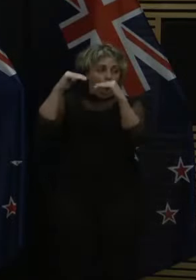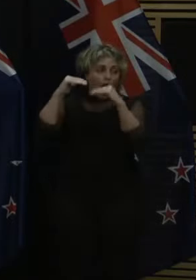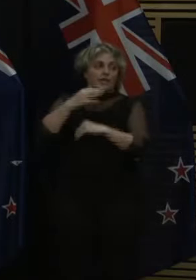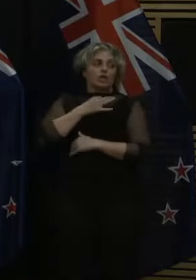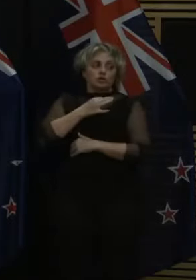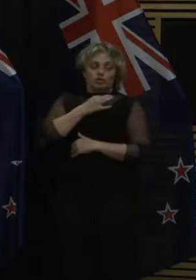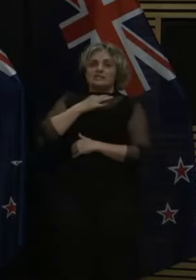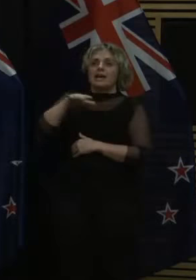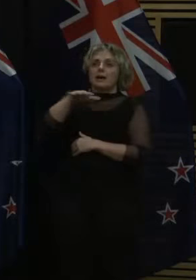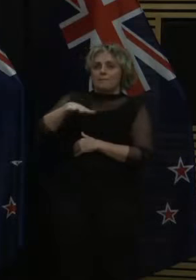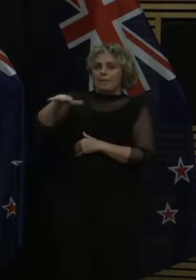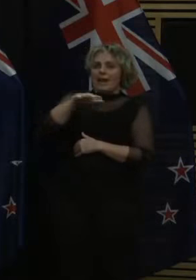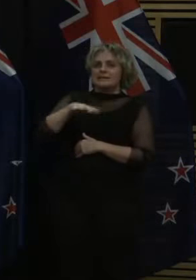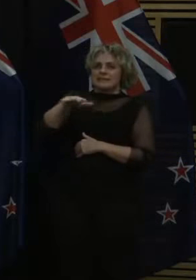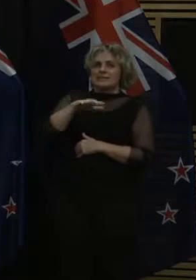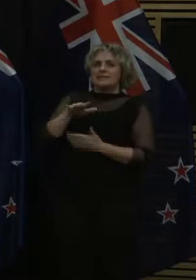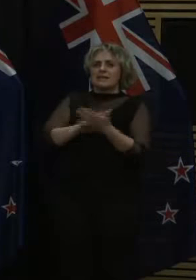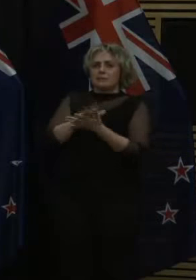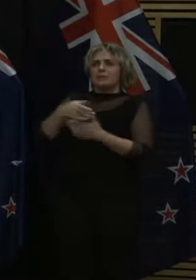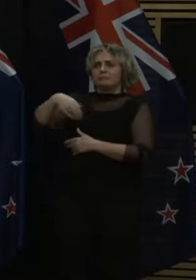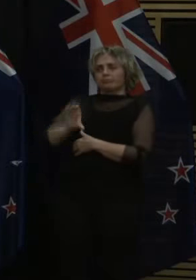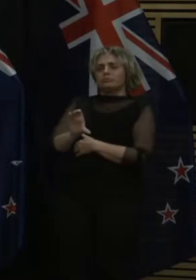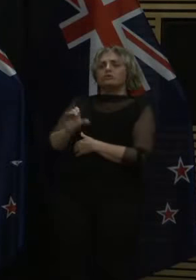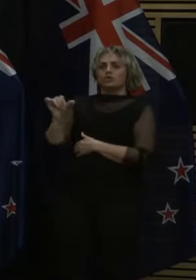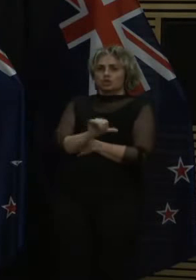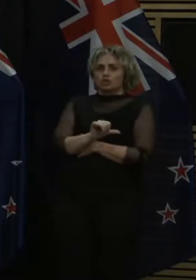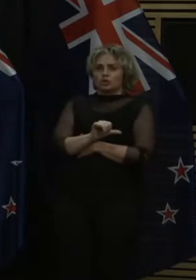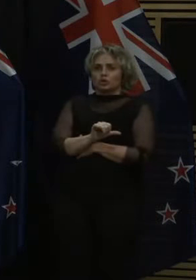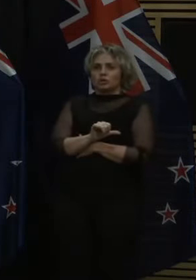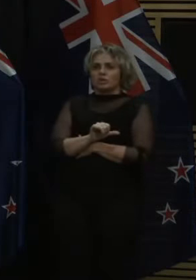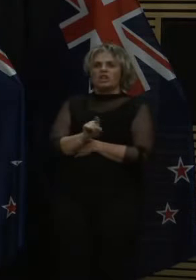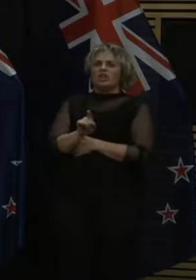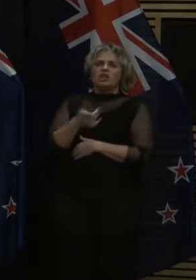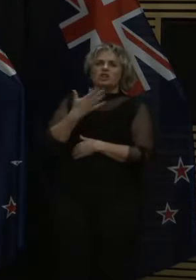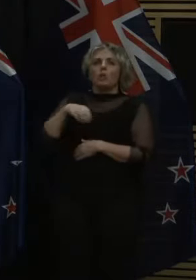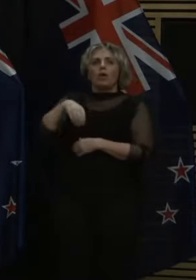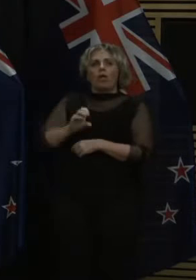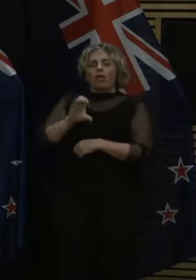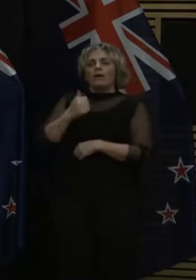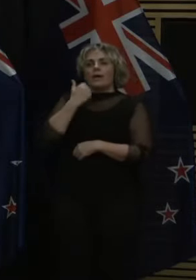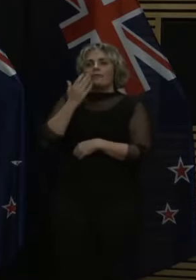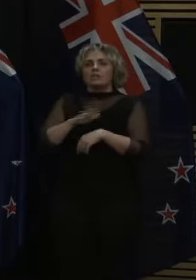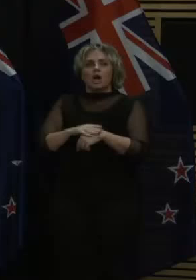settings, they are less inclined to be used, and some